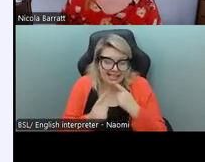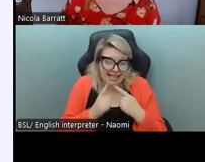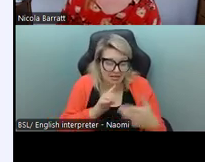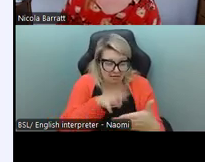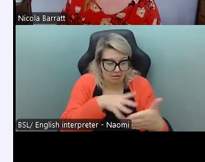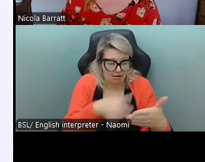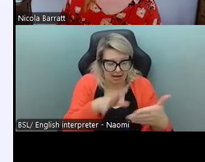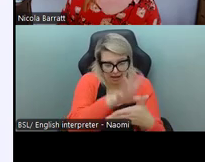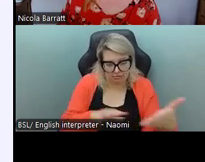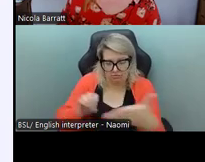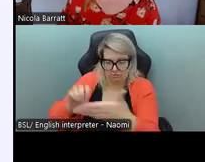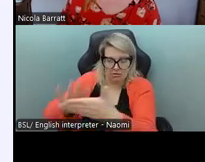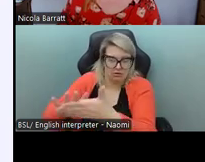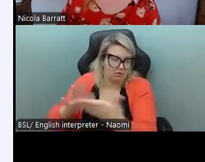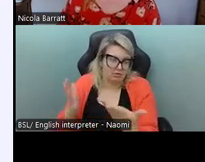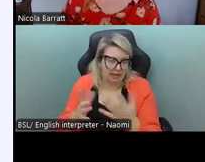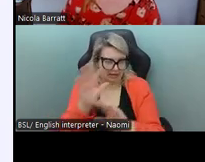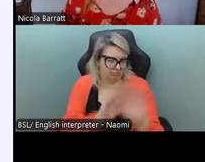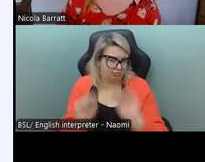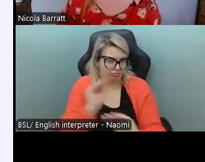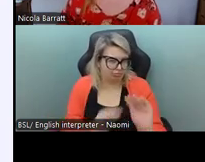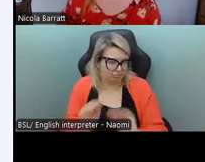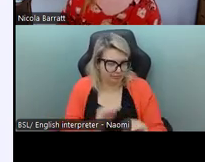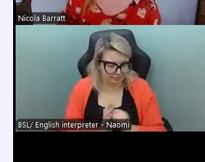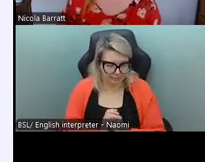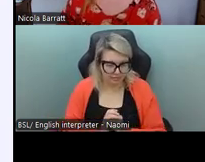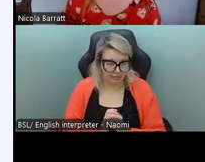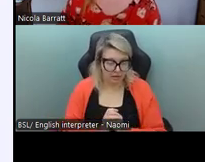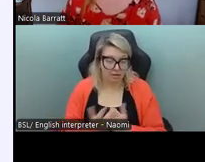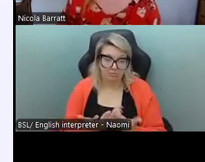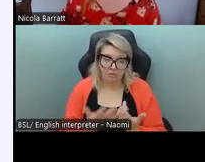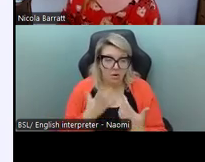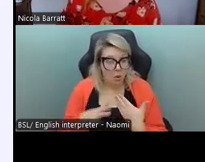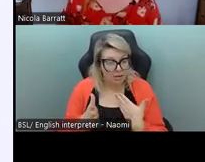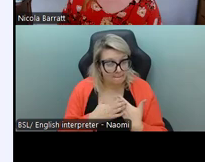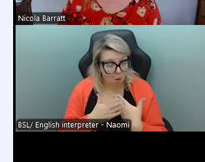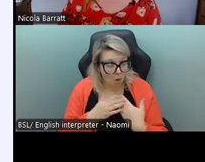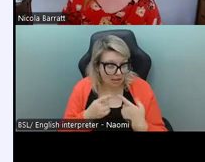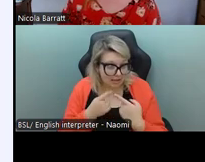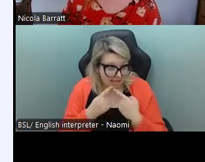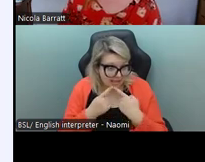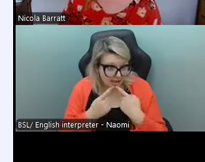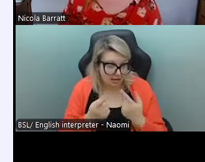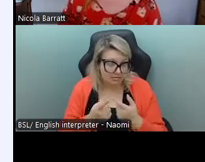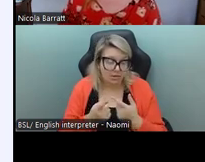and from your page, and have a play with it. Now, if you need more data, you can always pay to have